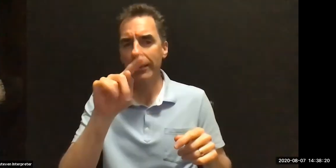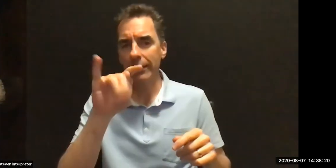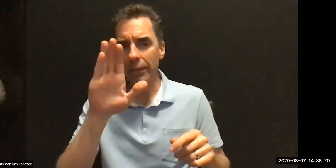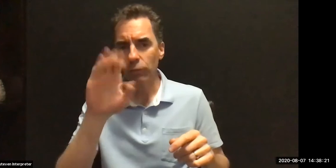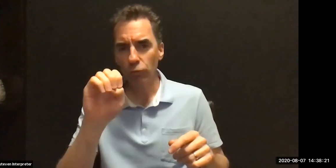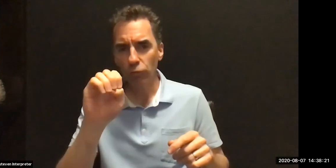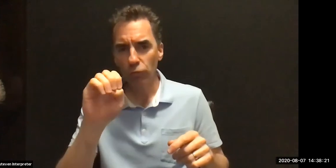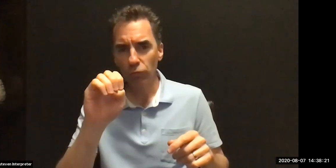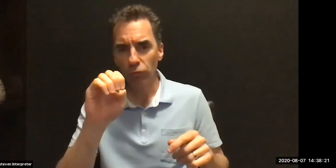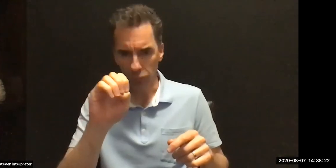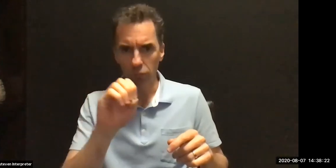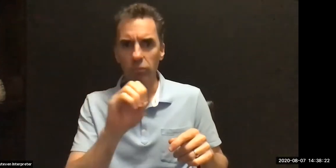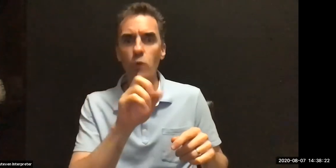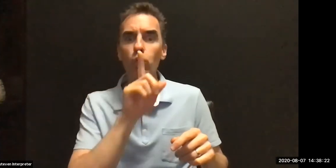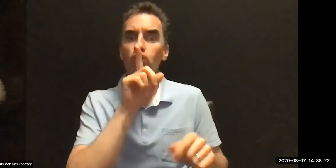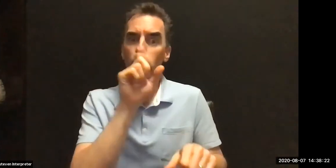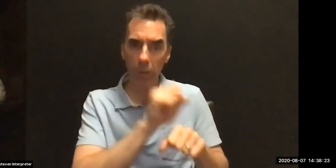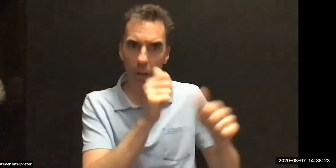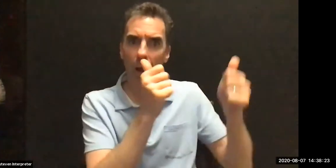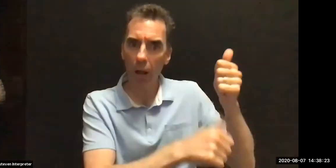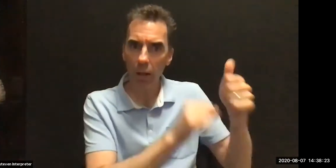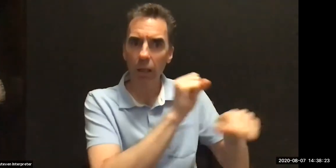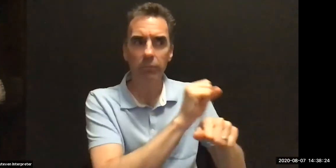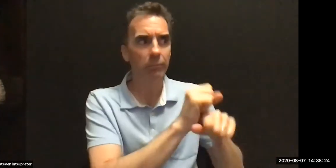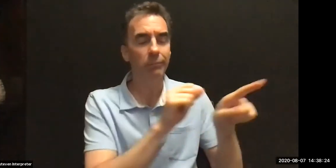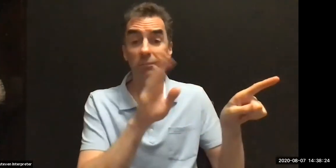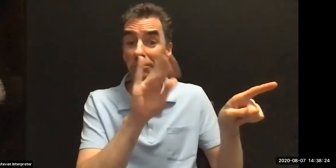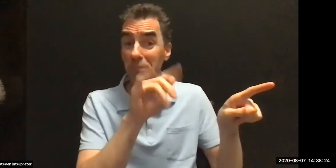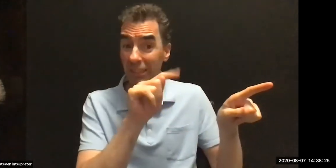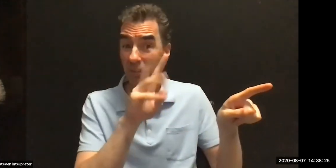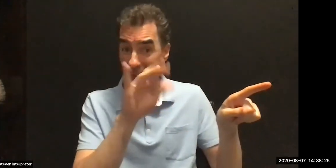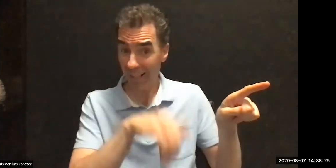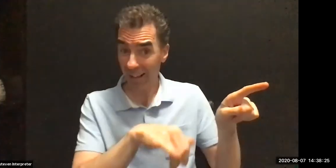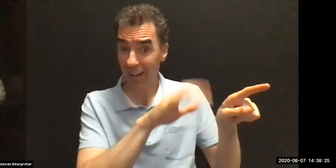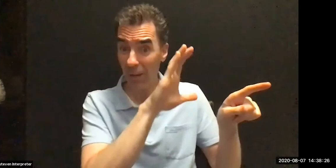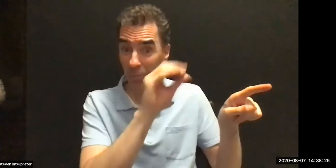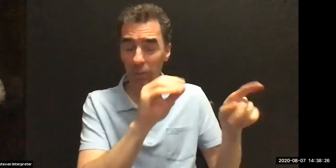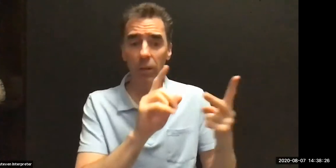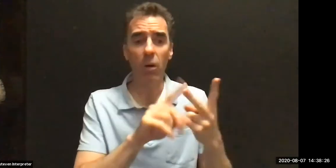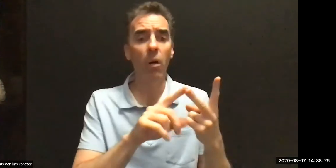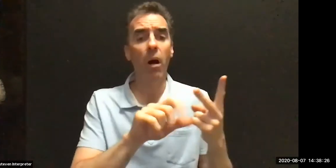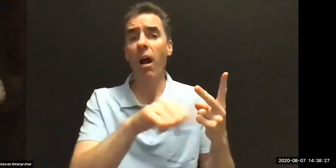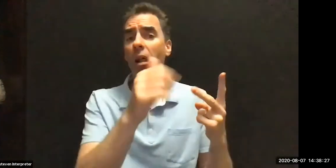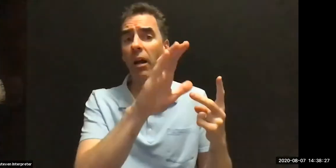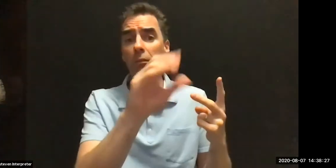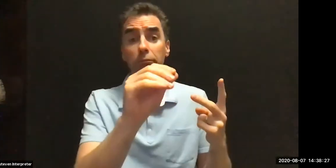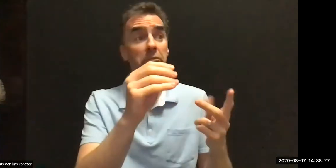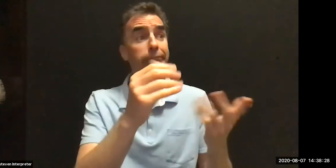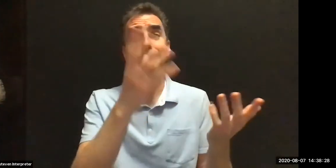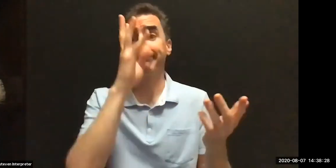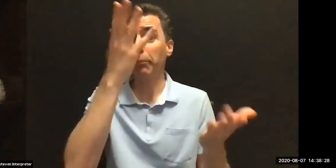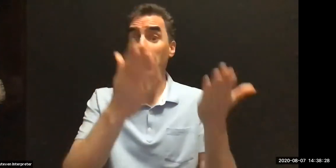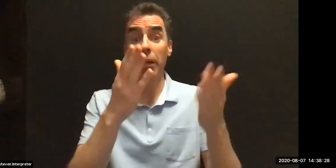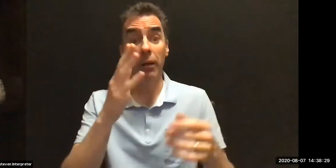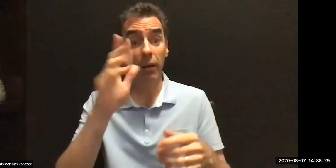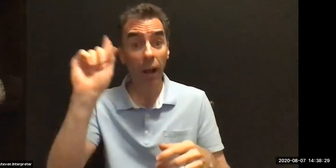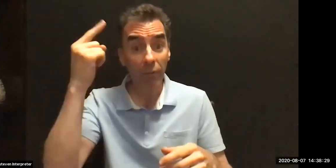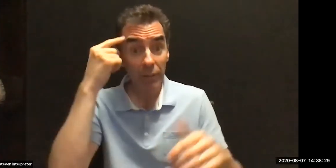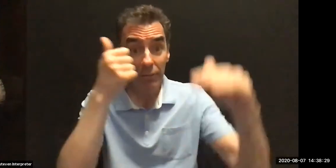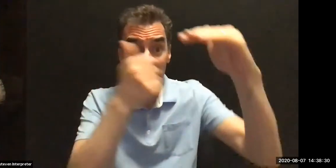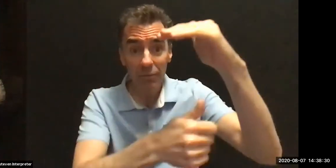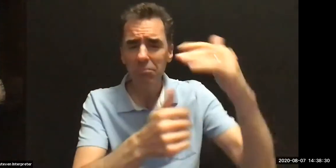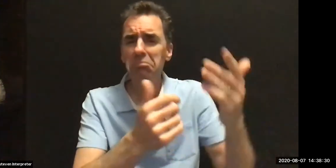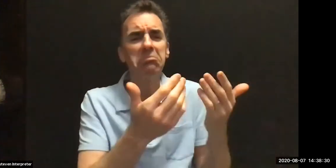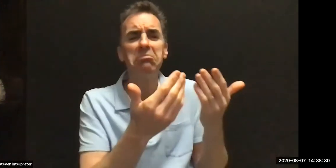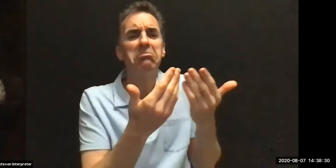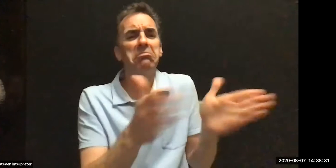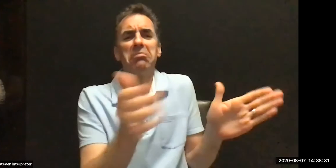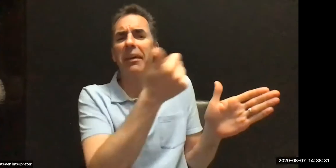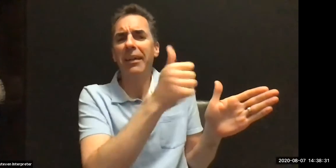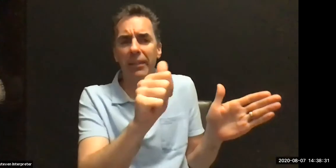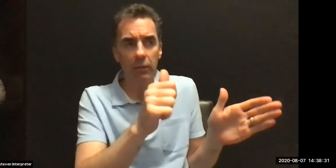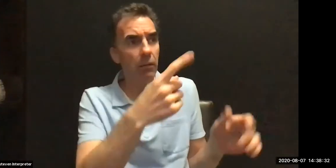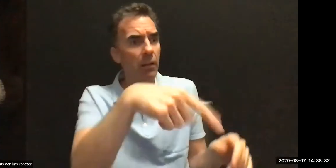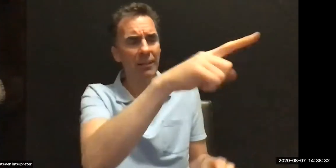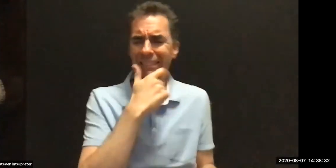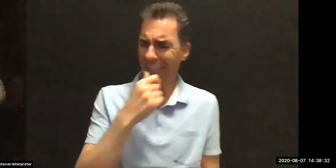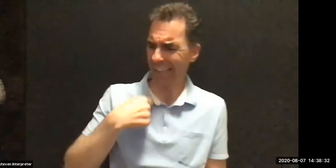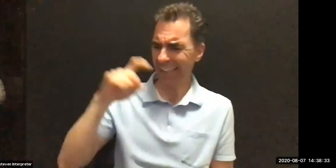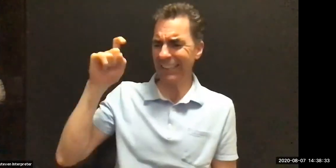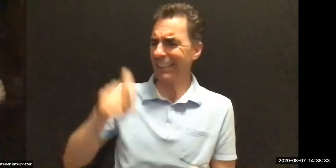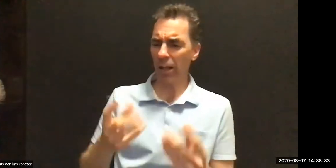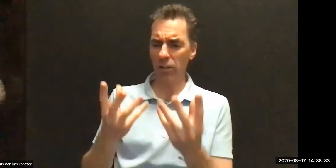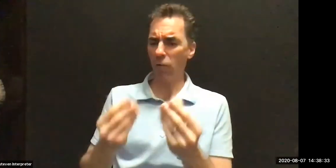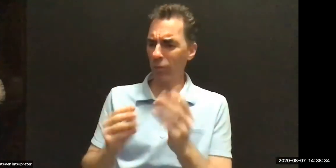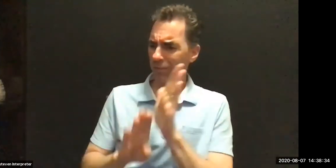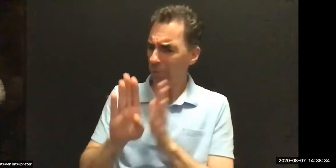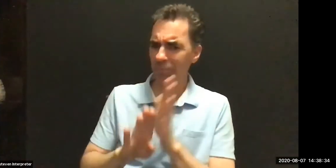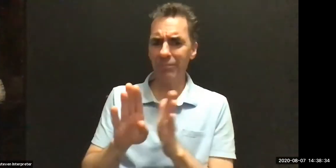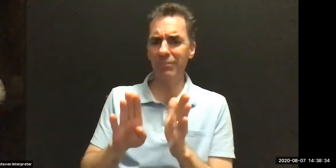Channelle Charest: For real companies, whether that's a bit wise company or, you know, an outside private entity. Maybe it's a government entity really anyone that has a technology problem or needs a software development firm, we can actually create